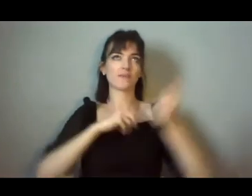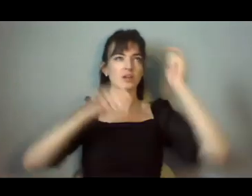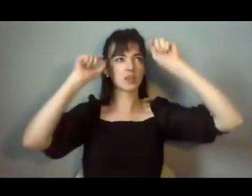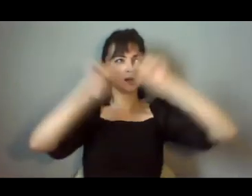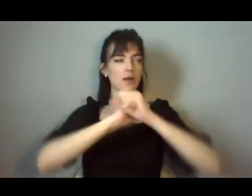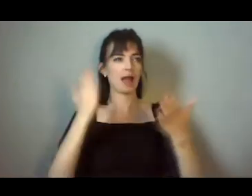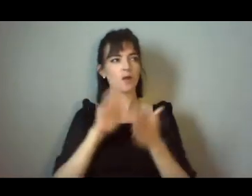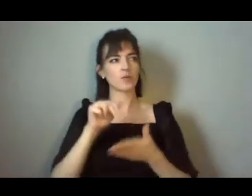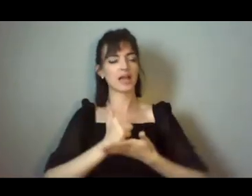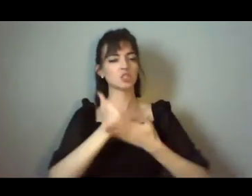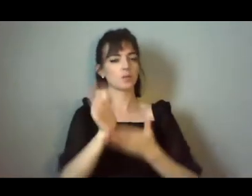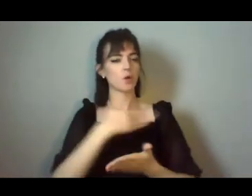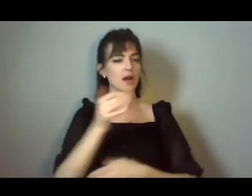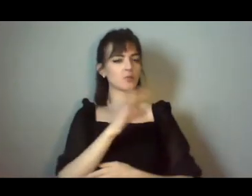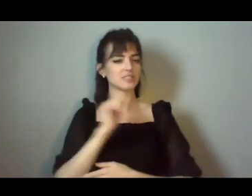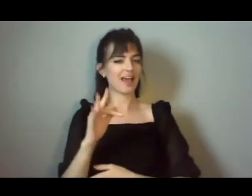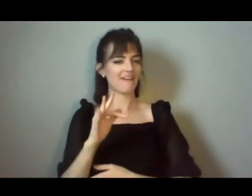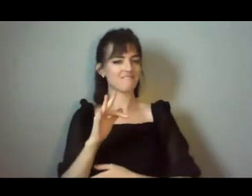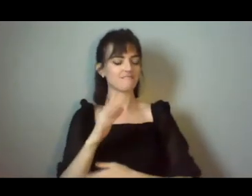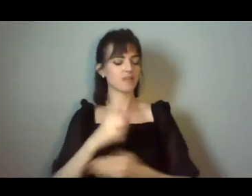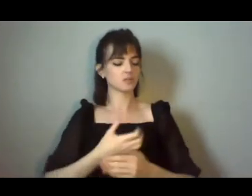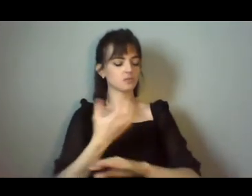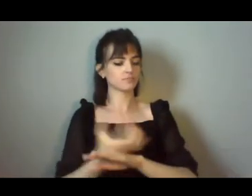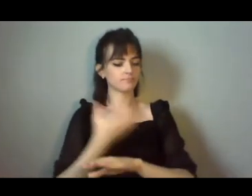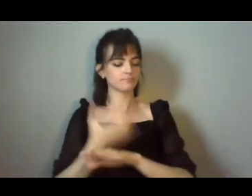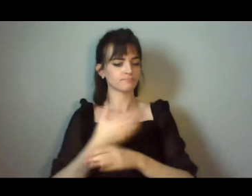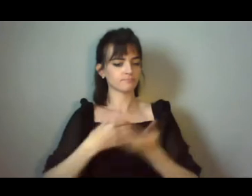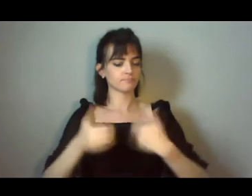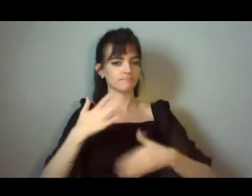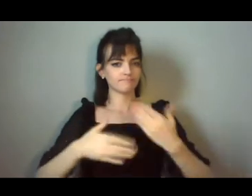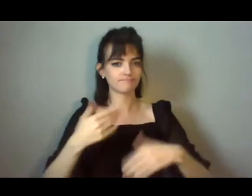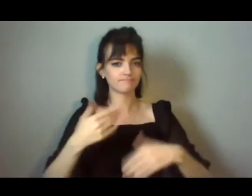to sustain themselves and also to sustain the individuals they're working with. That's really